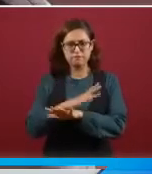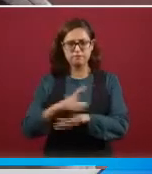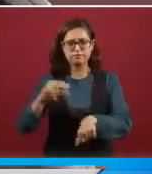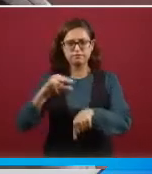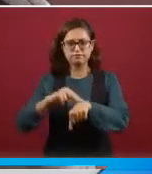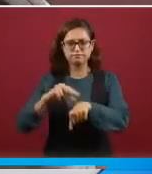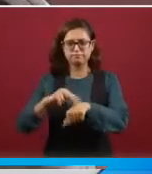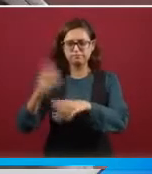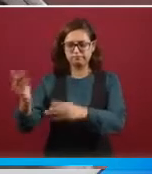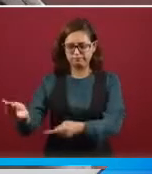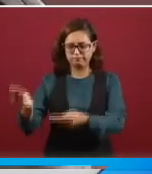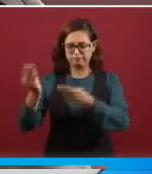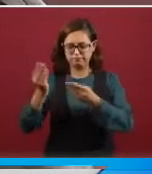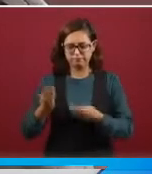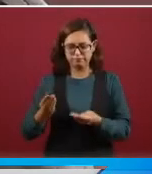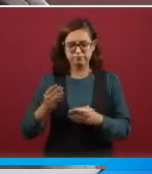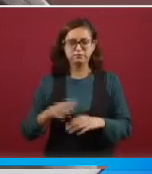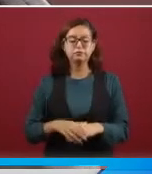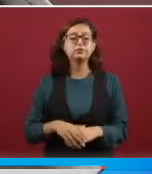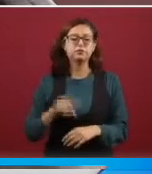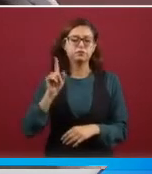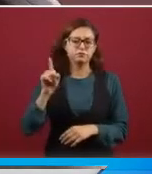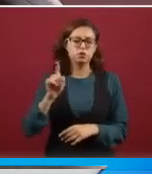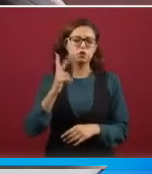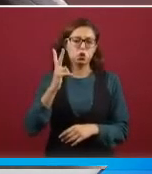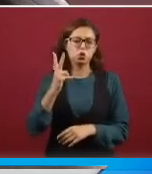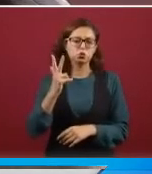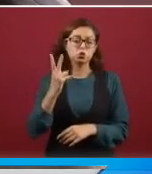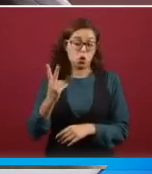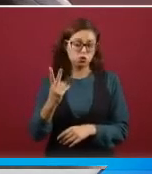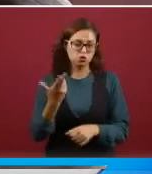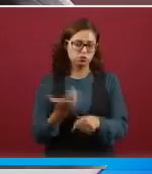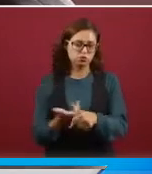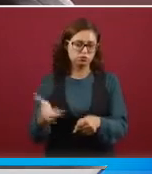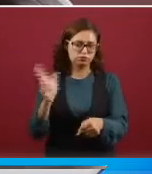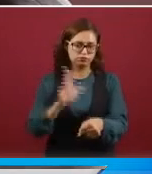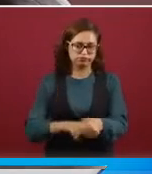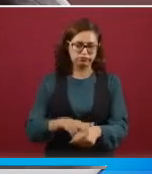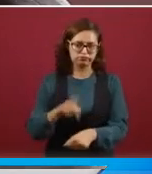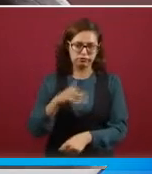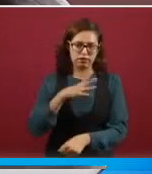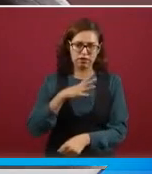The Mexican government rejects and condemns these facts It is intended that the Attorney General's Office